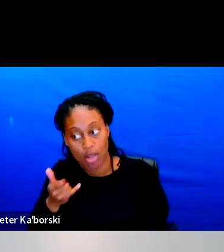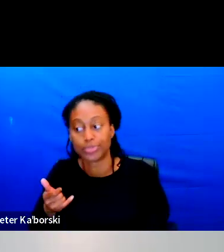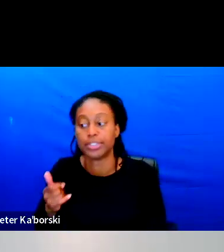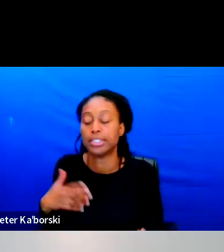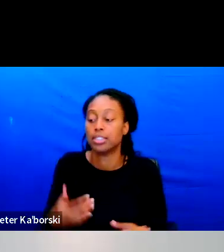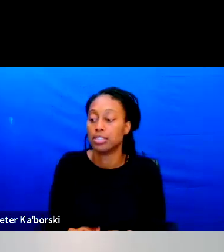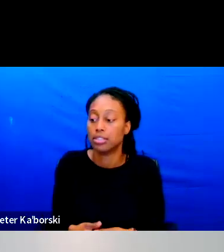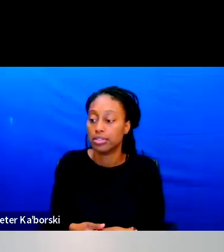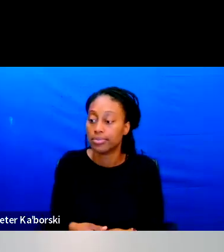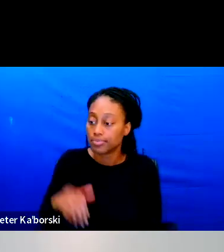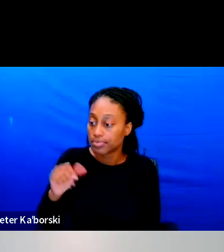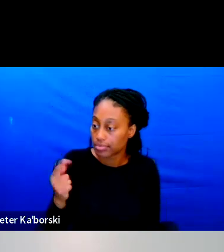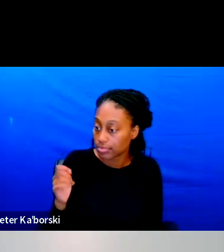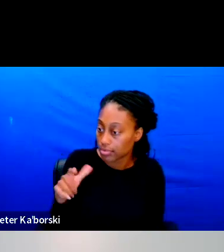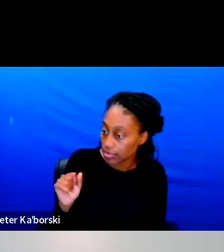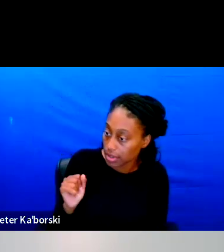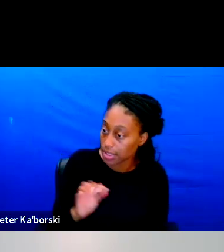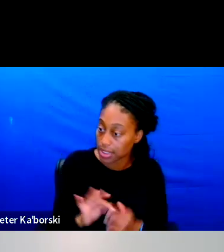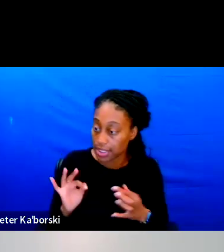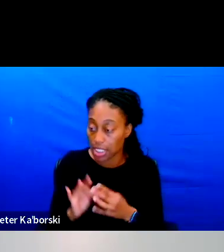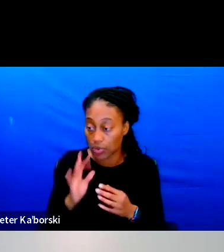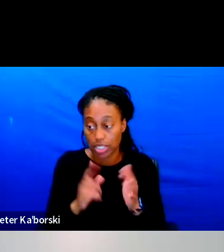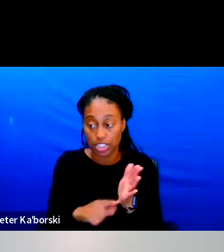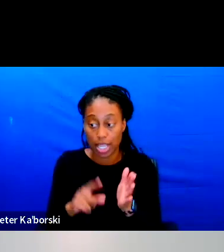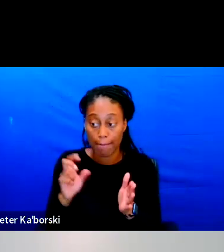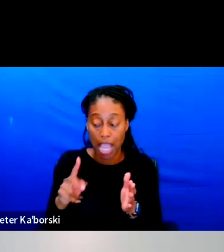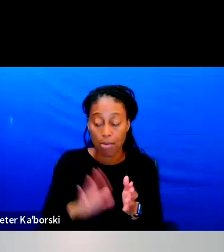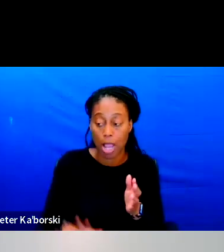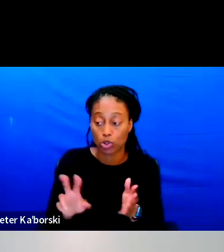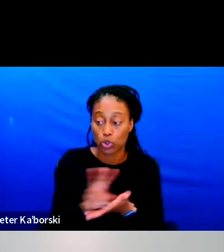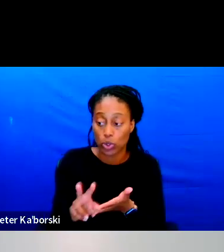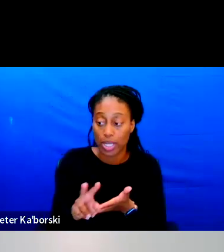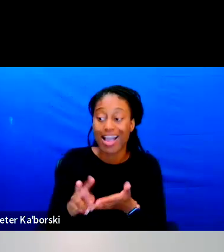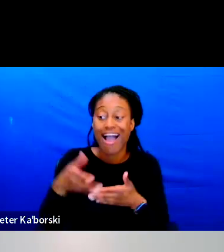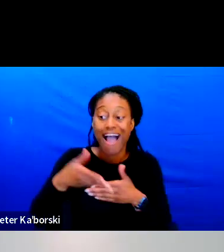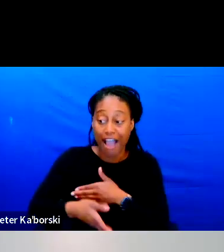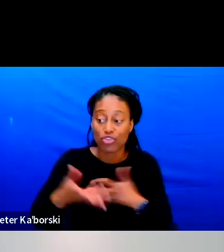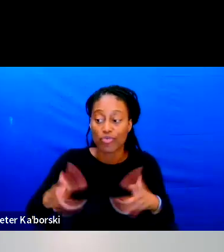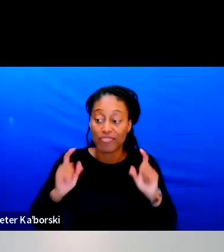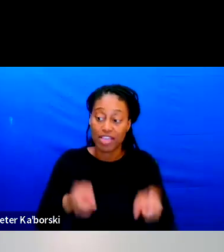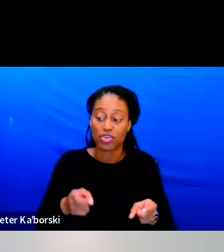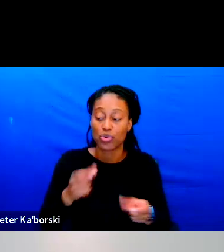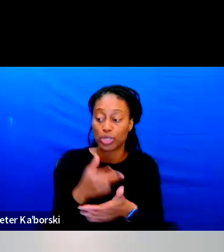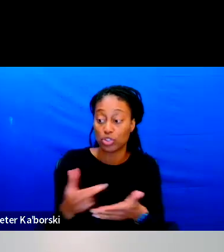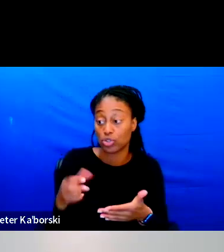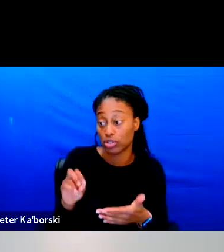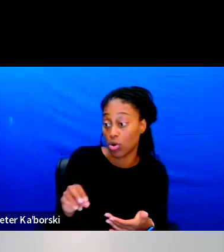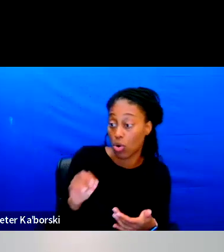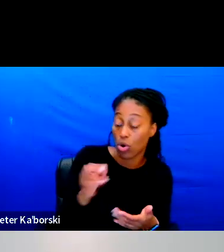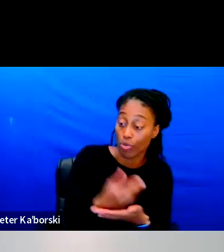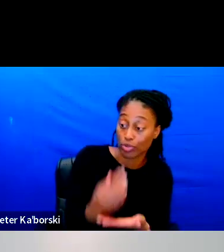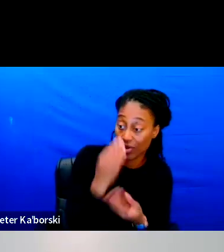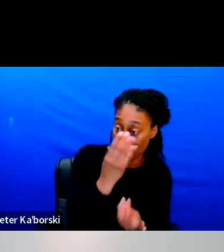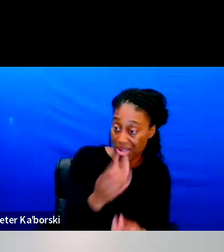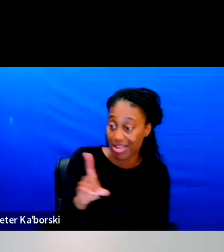Adam Ayers w/ APRIL: Angela Echo says we check back around 2 weeks after given resource or resources, information disability options network.